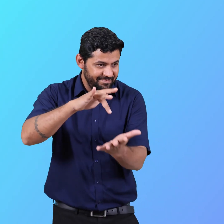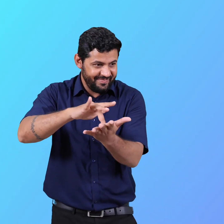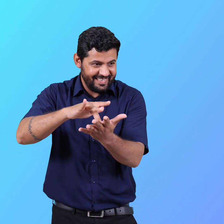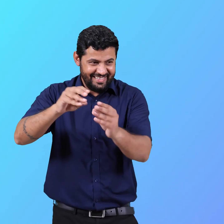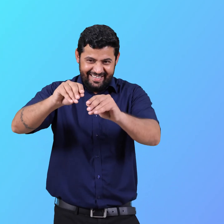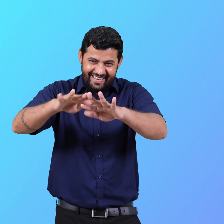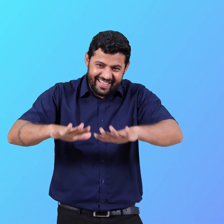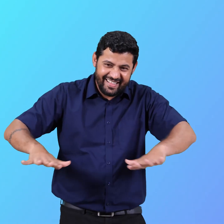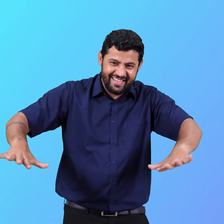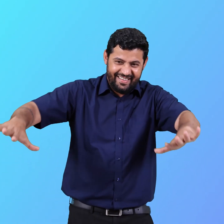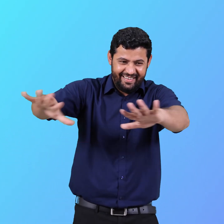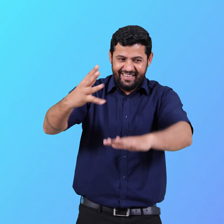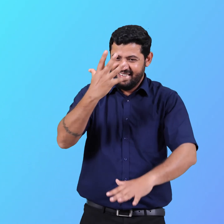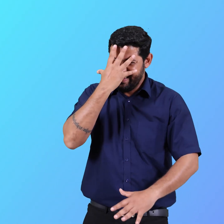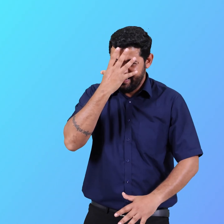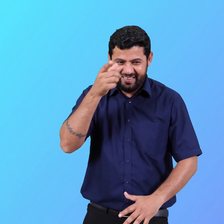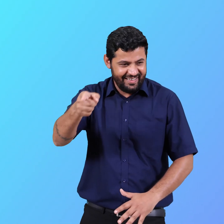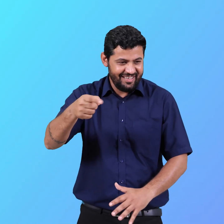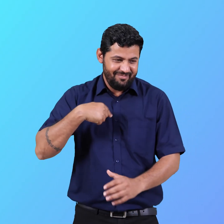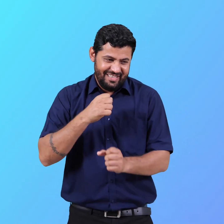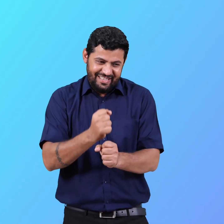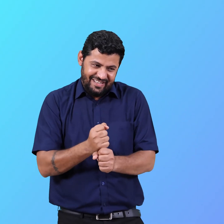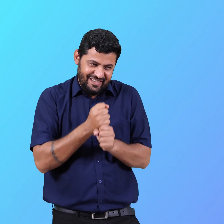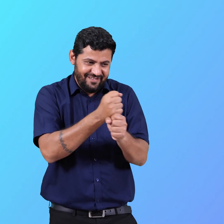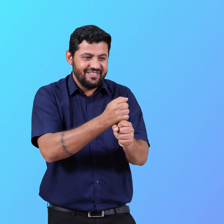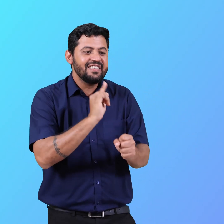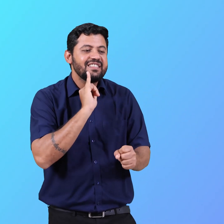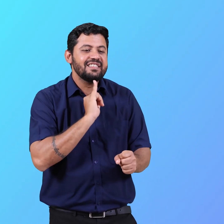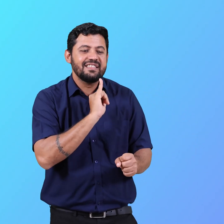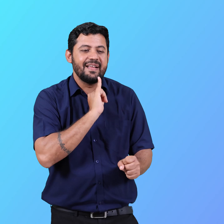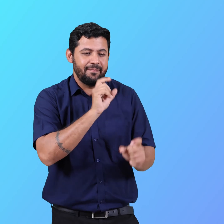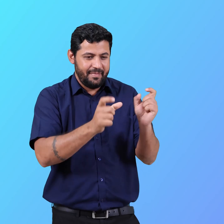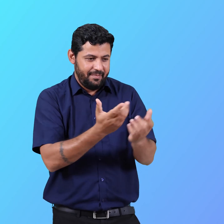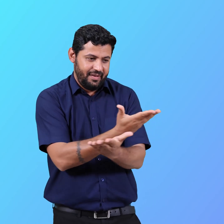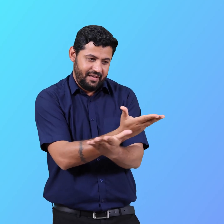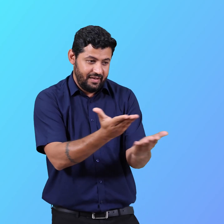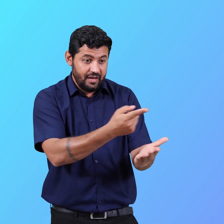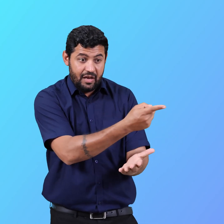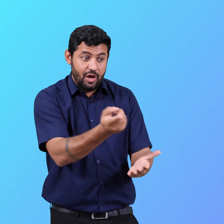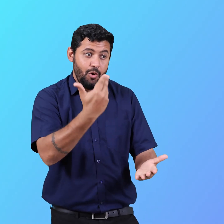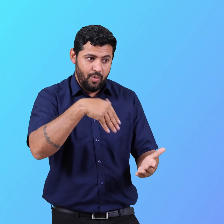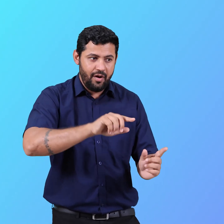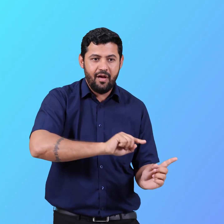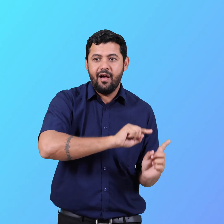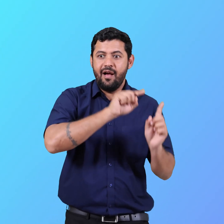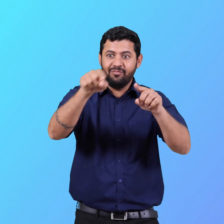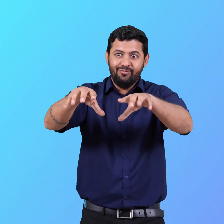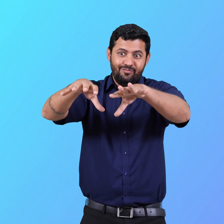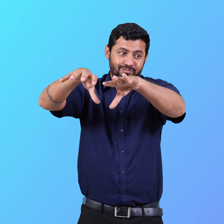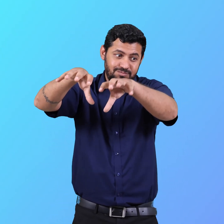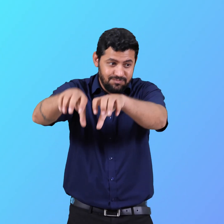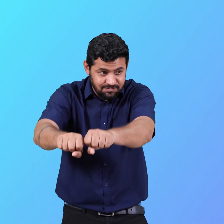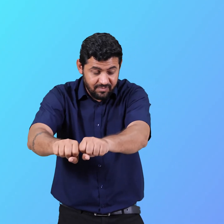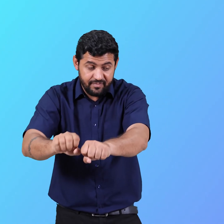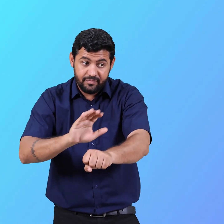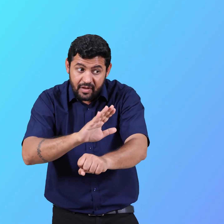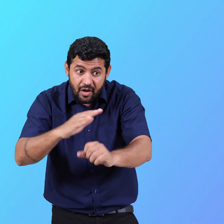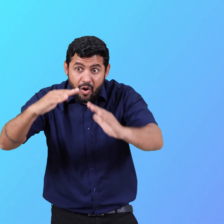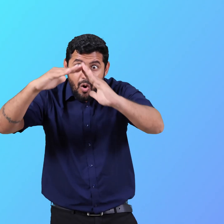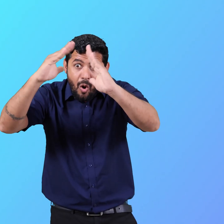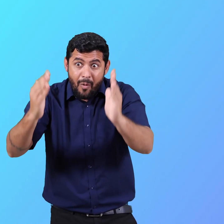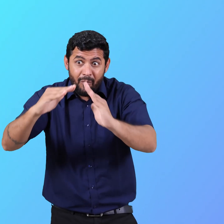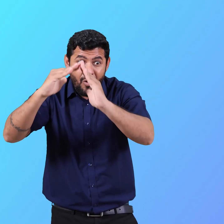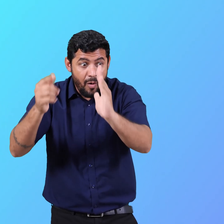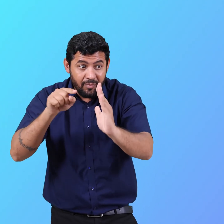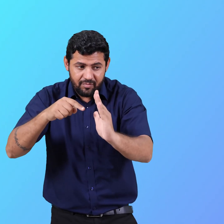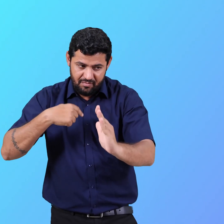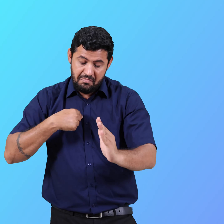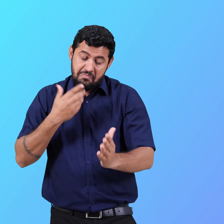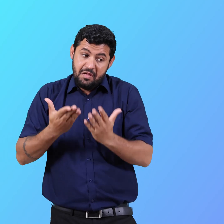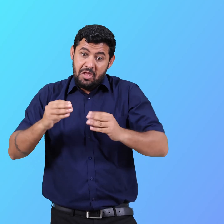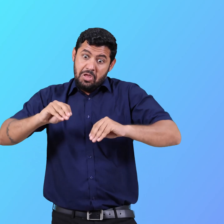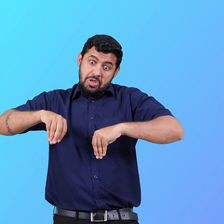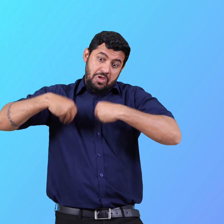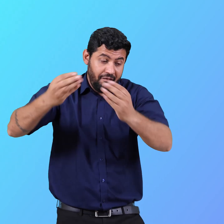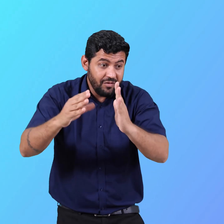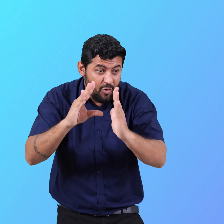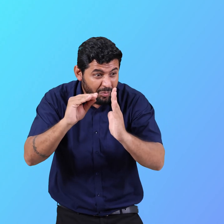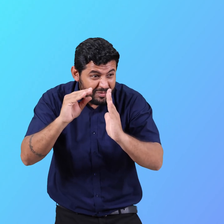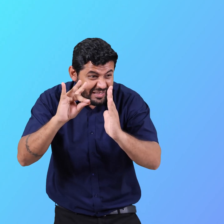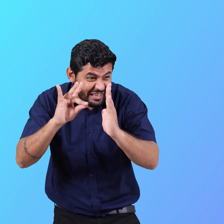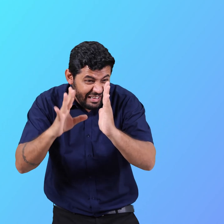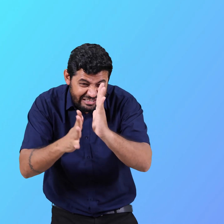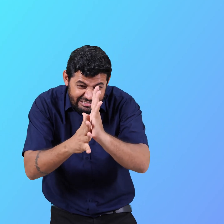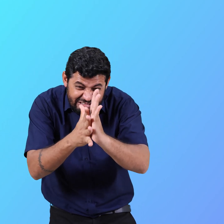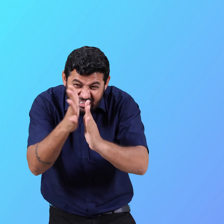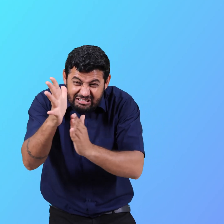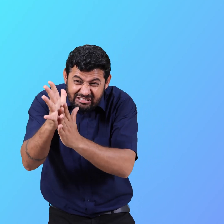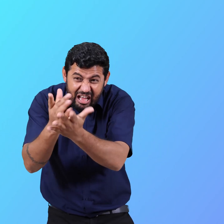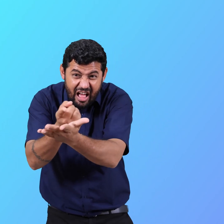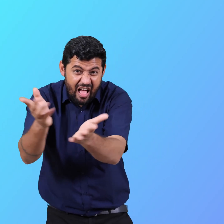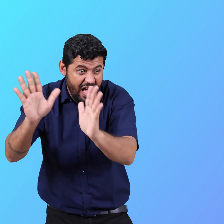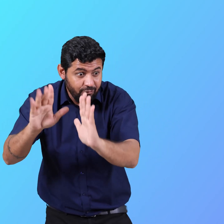“I am giving the land of Canaan to your people. Your people will enter that land. At that time I might cause mildew to grow in someone’s house.